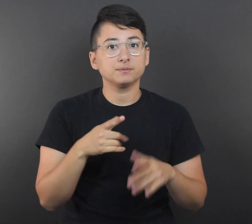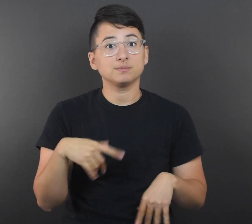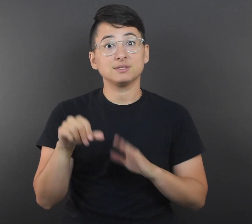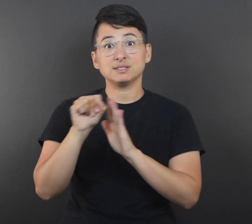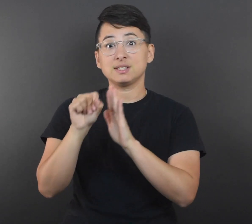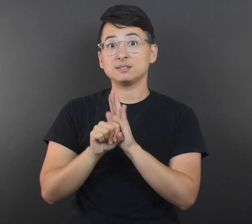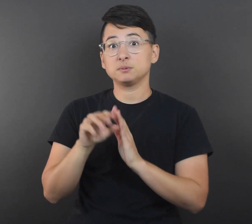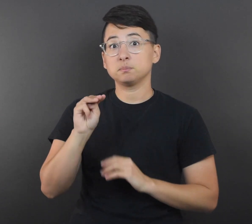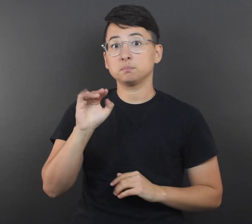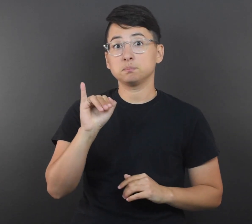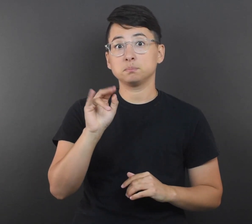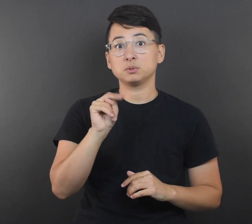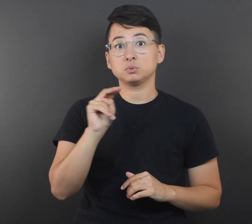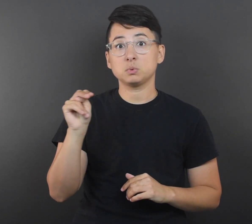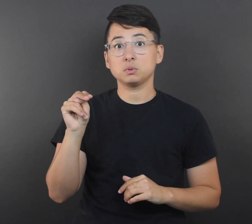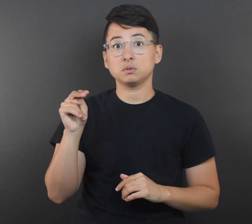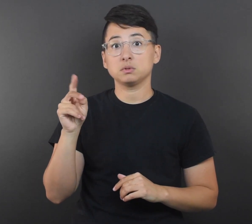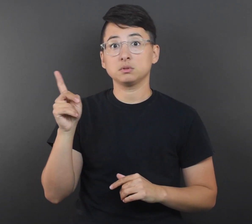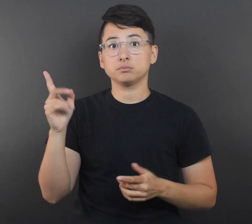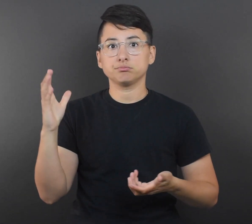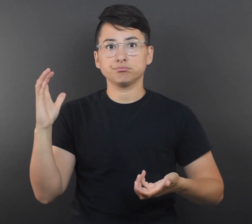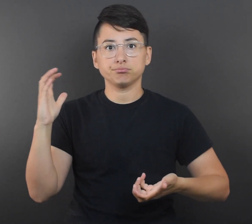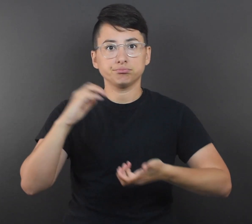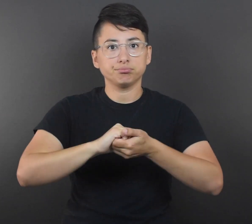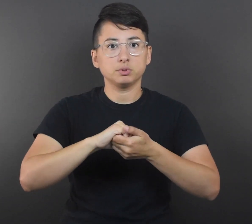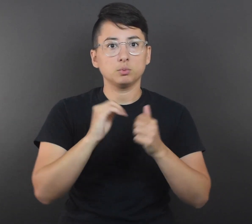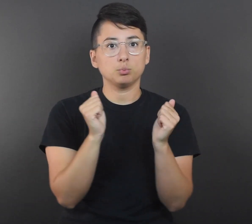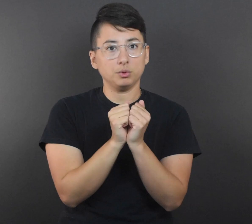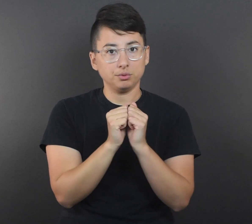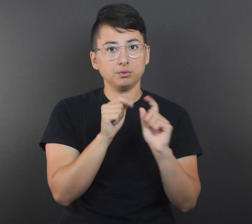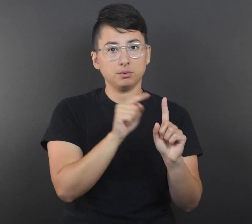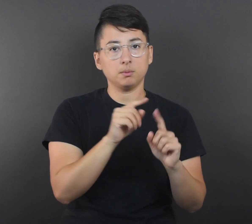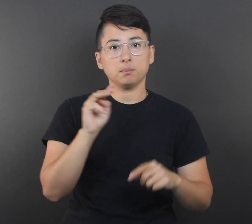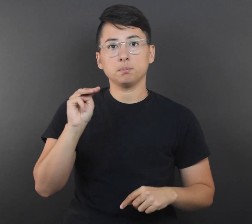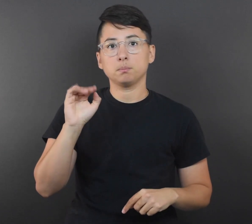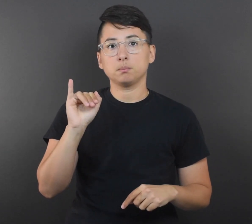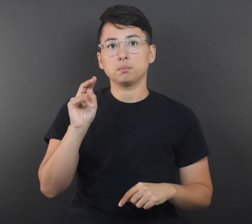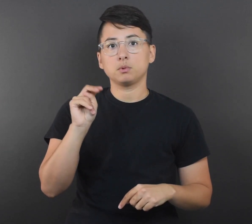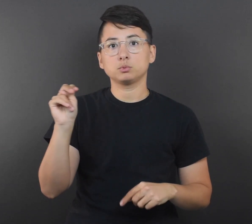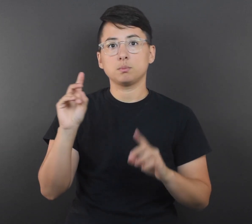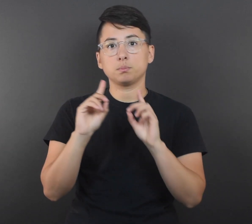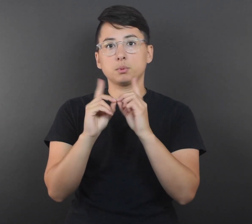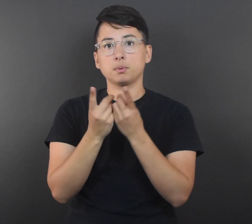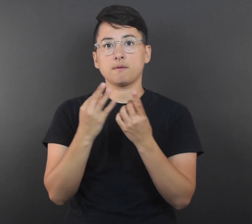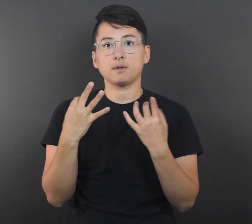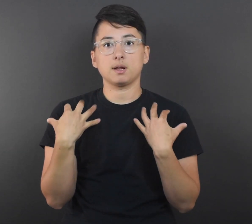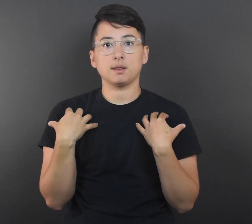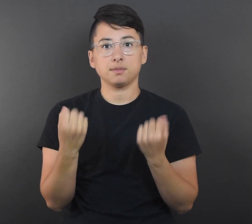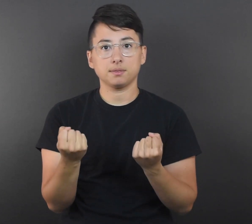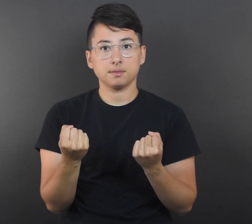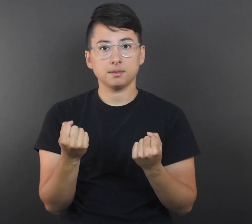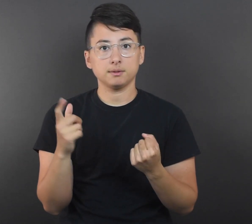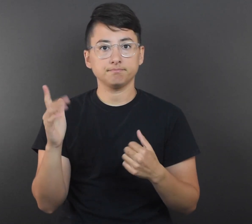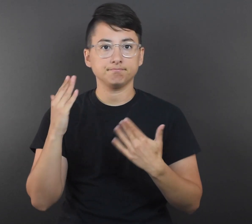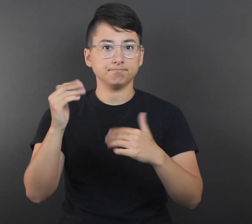in conjunction with the Minnesota Department of Health, set up COVID-19 community testing sites.